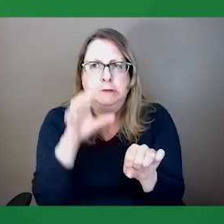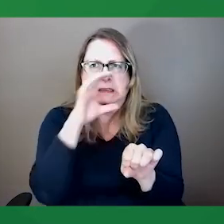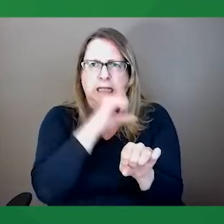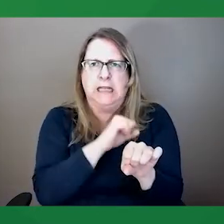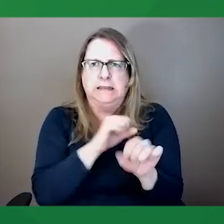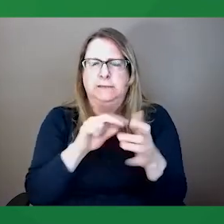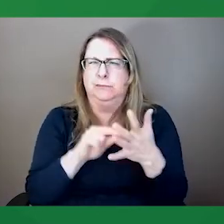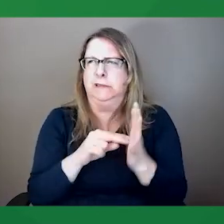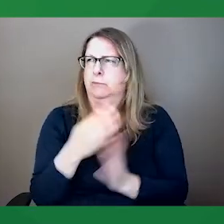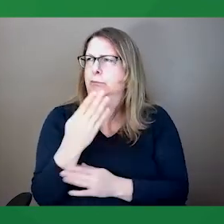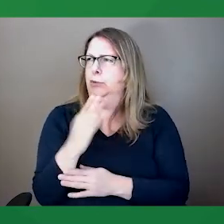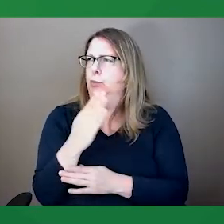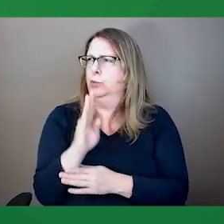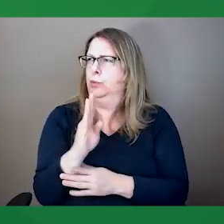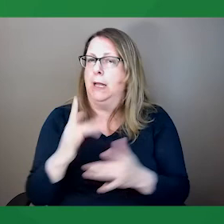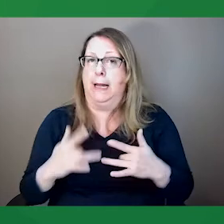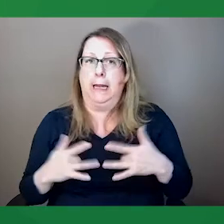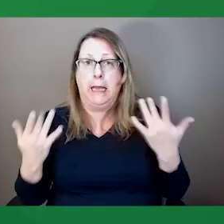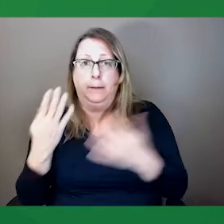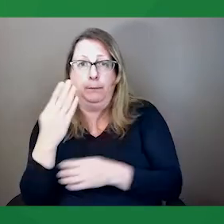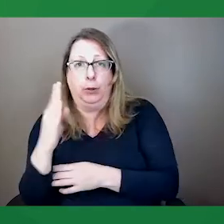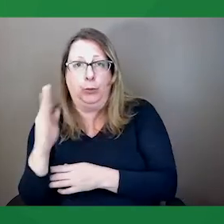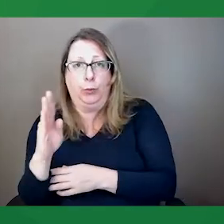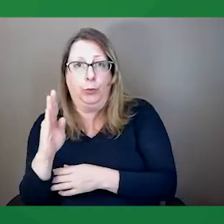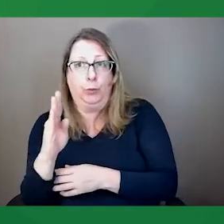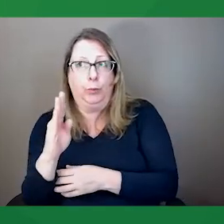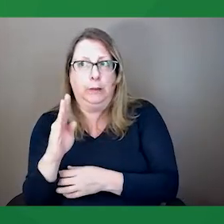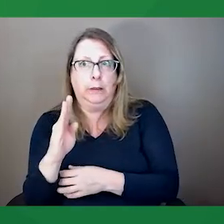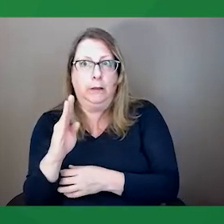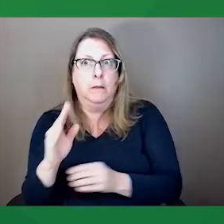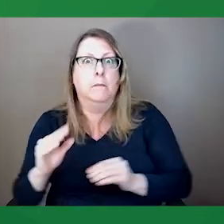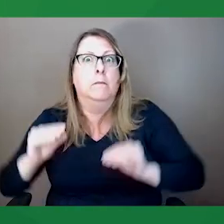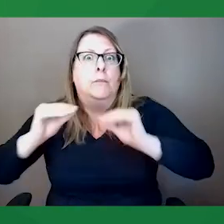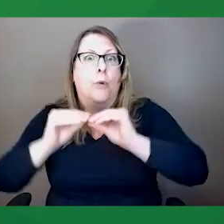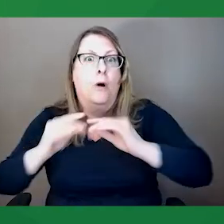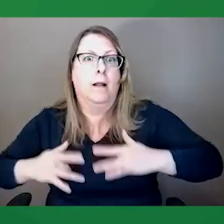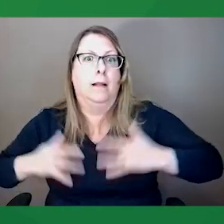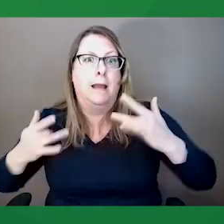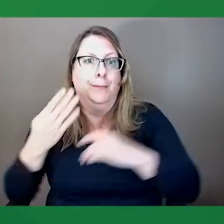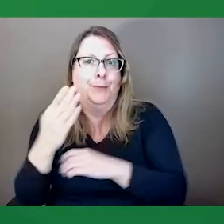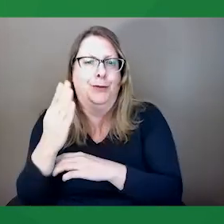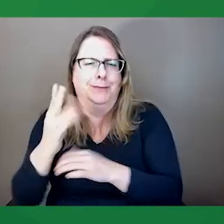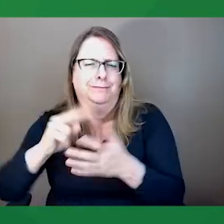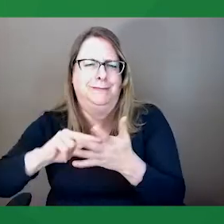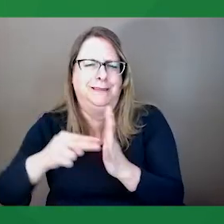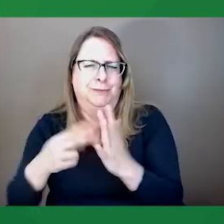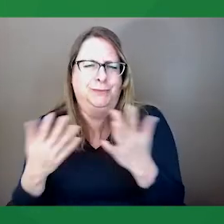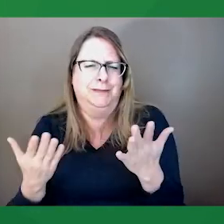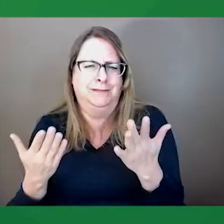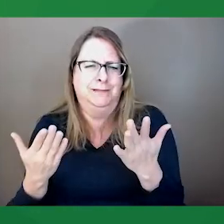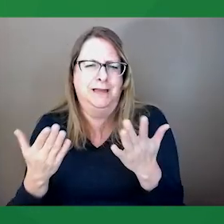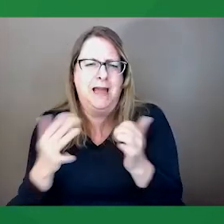let's say now I need to guess what is blue, what is light blue and what is even lighter blue.